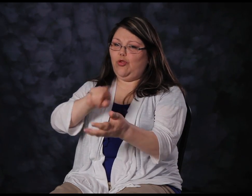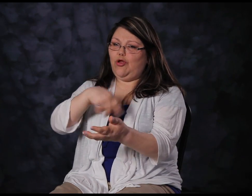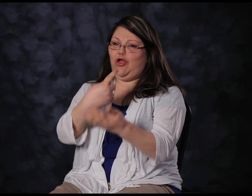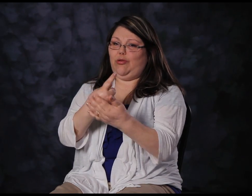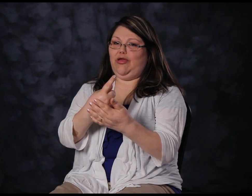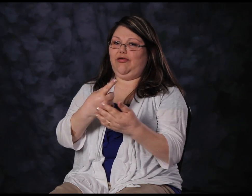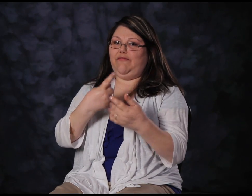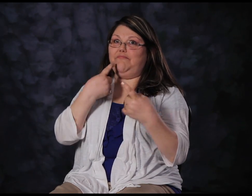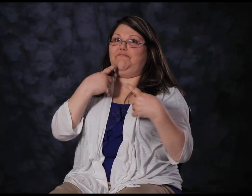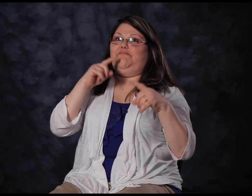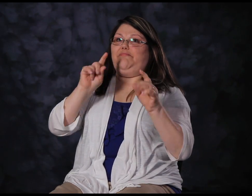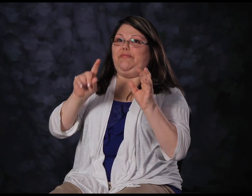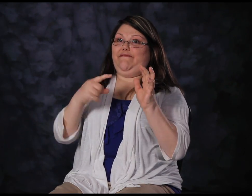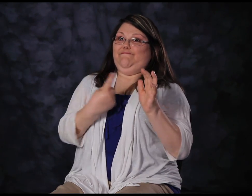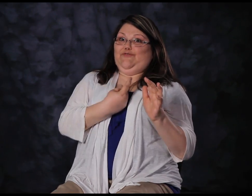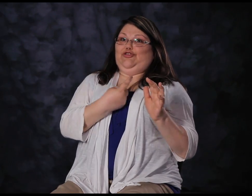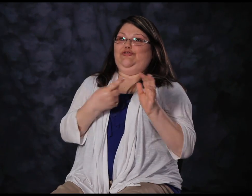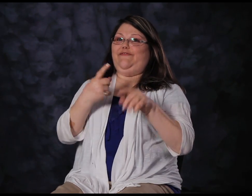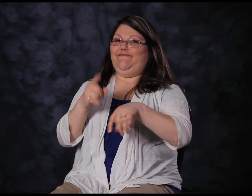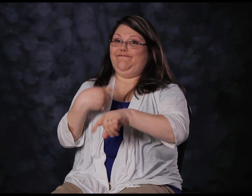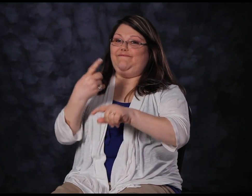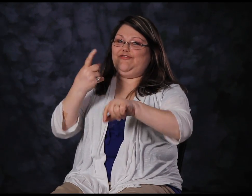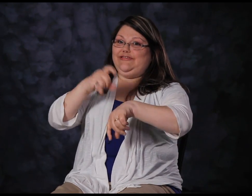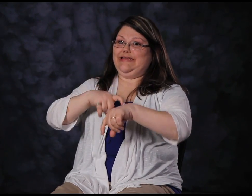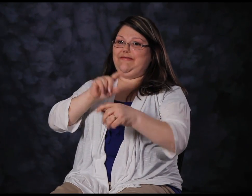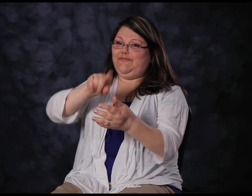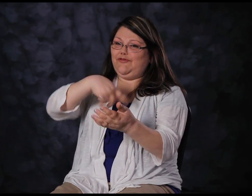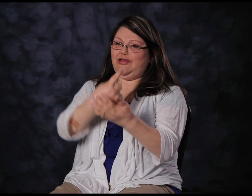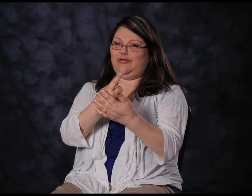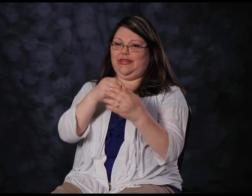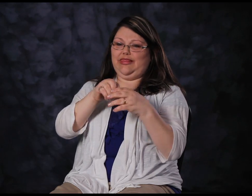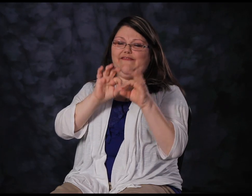because nobody in my family had ever graduated with a college diploma.